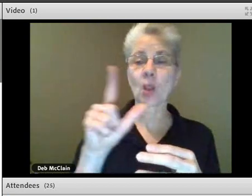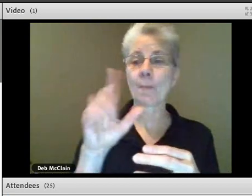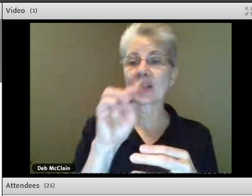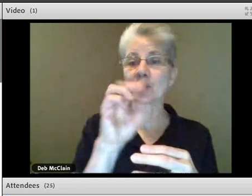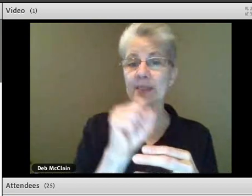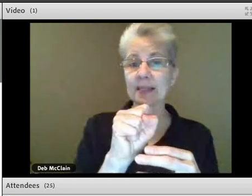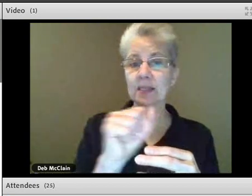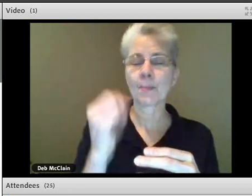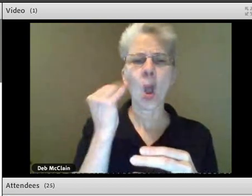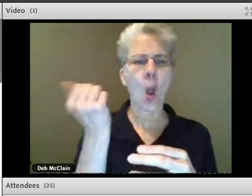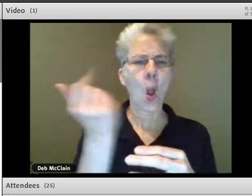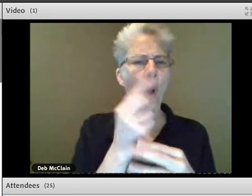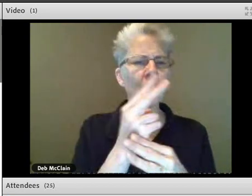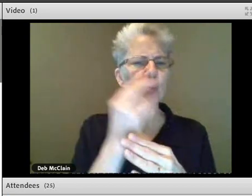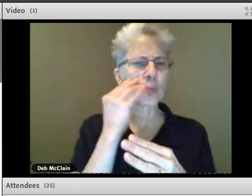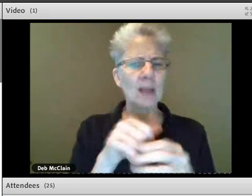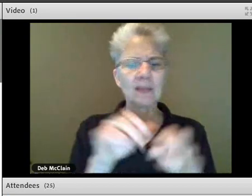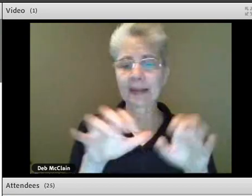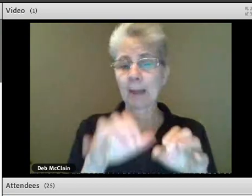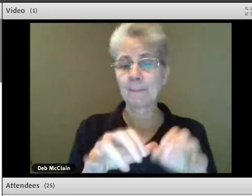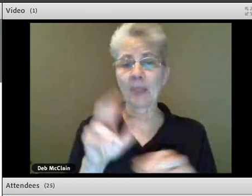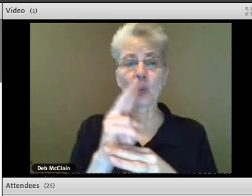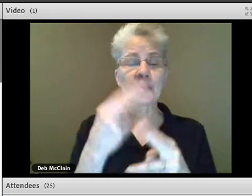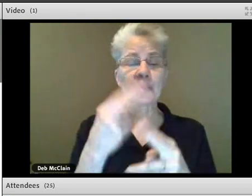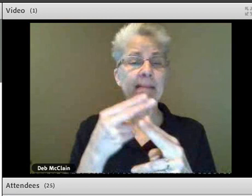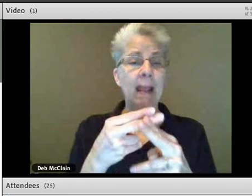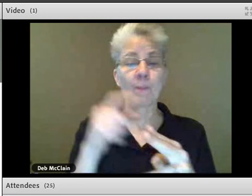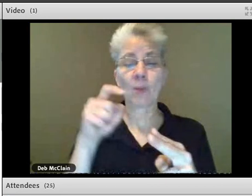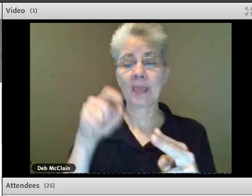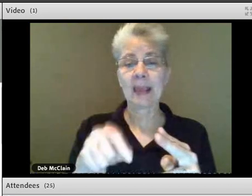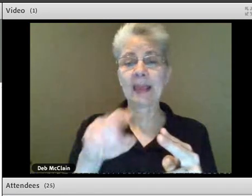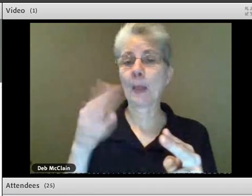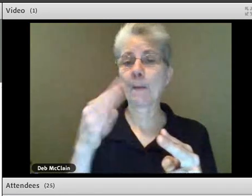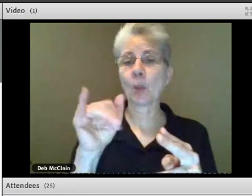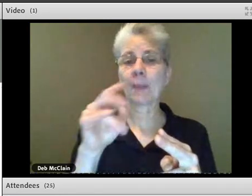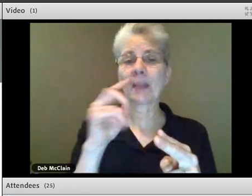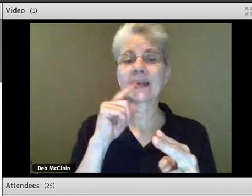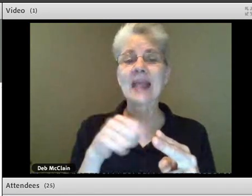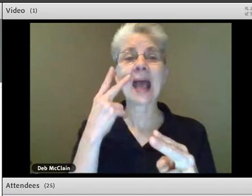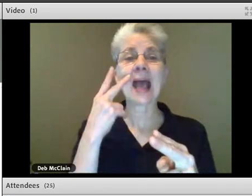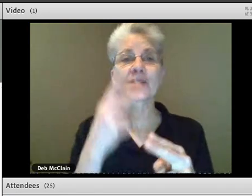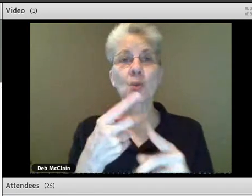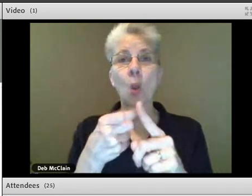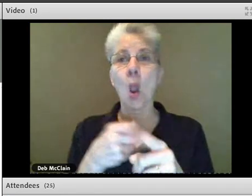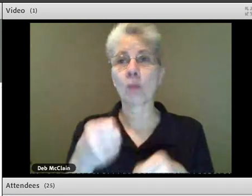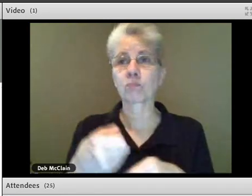No one has to type in their username when they hit BigBlueButton, because it says, "Hey, I see you're coming from Canvas. Your name is Brian."